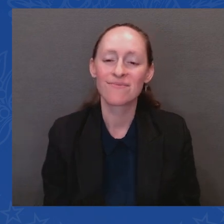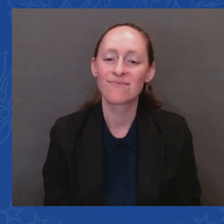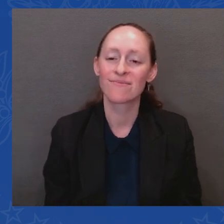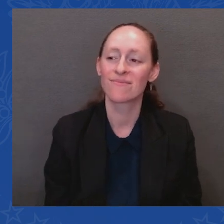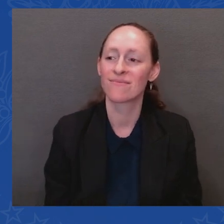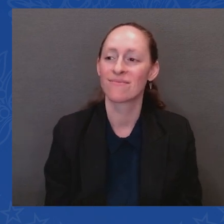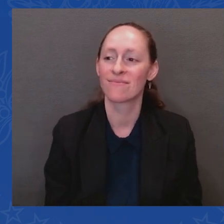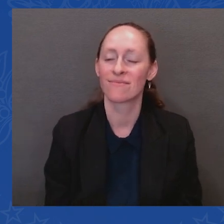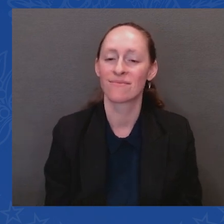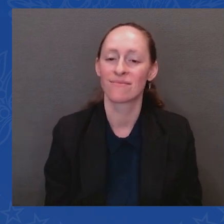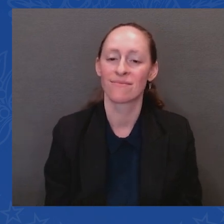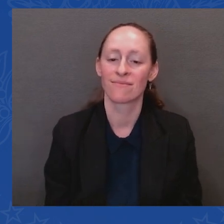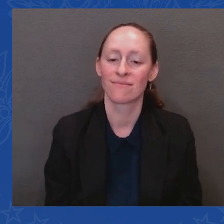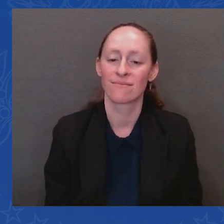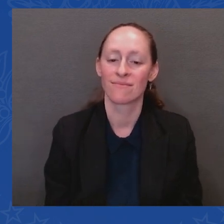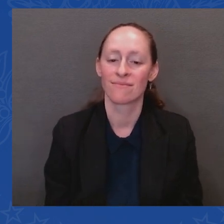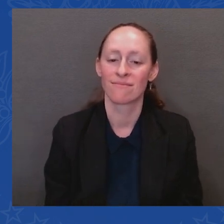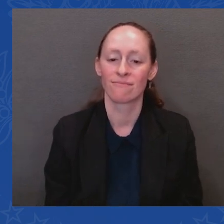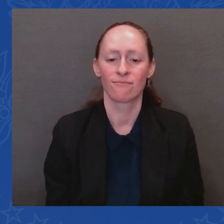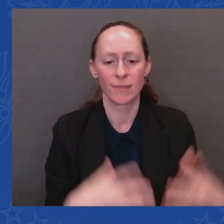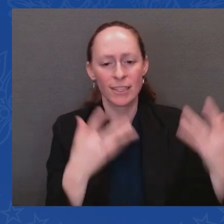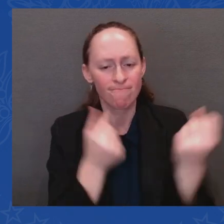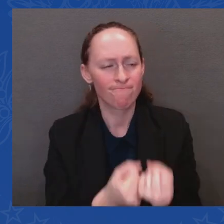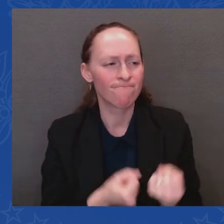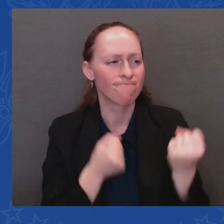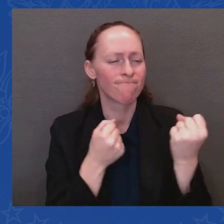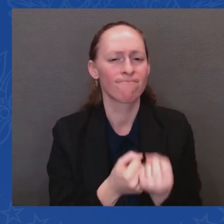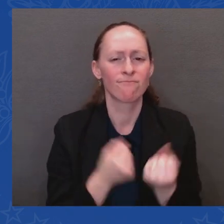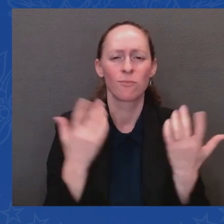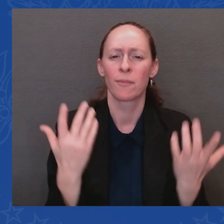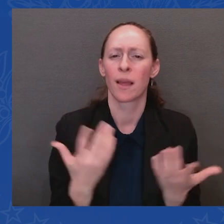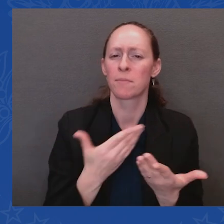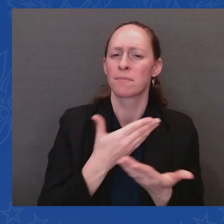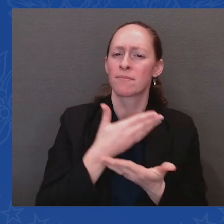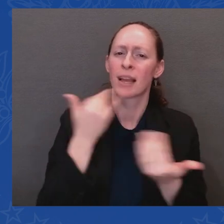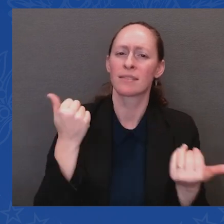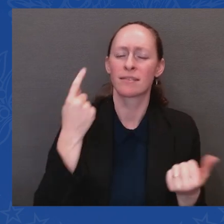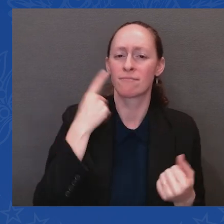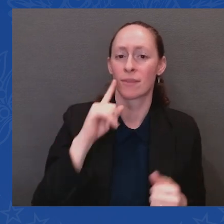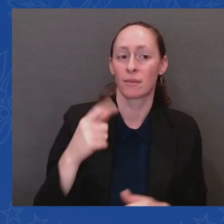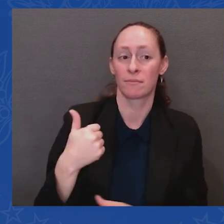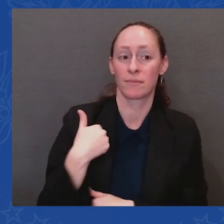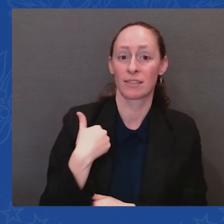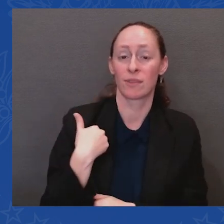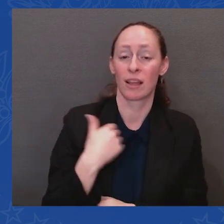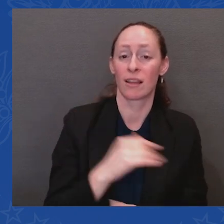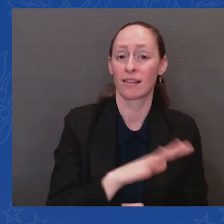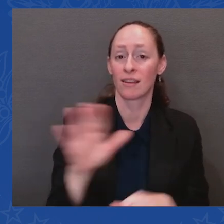for veterans and their families. Madame Vice President, Mr. Emhoff, chairman and Marine veteran.